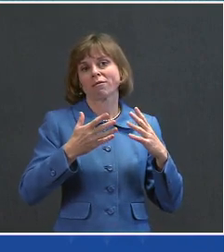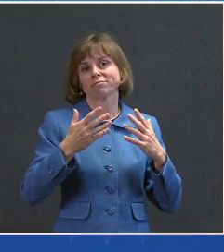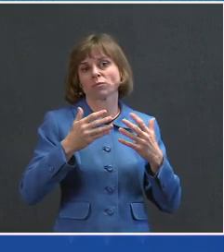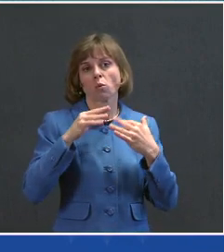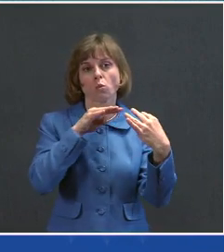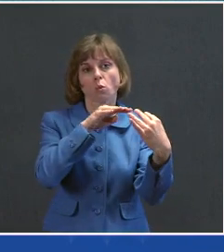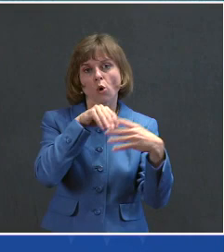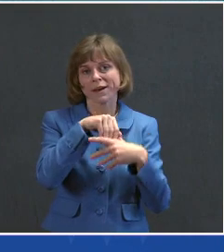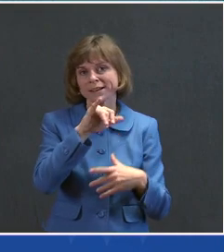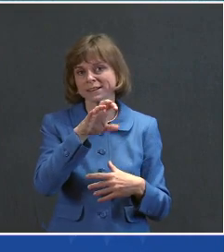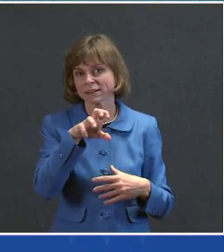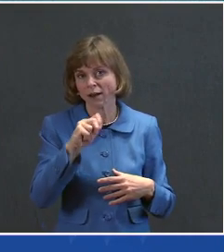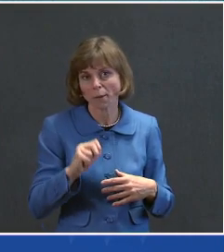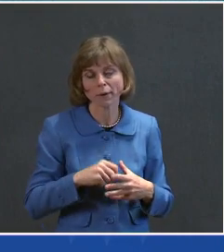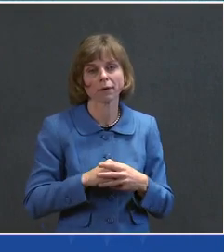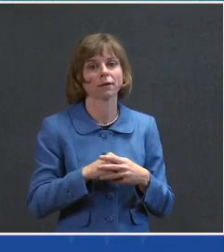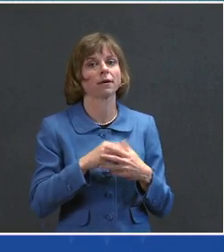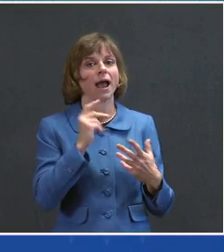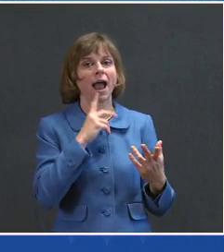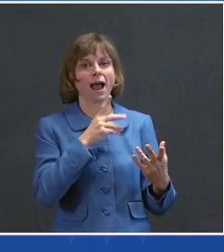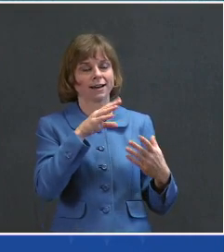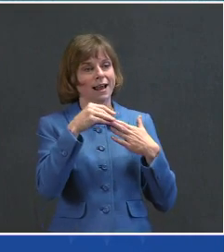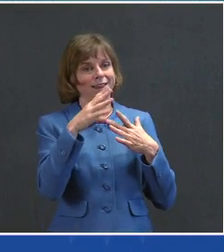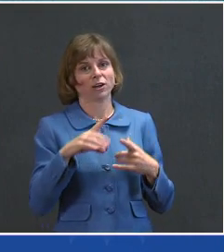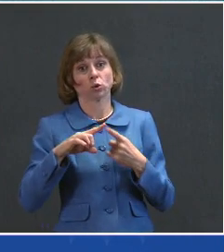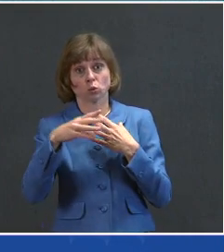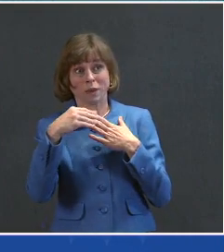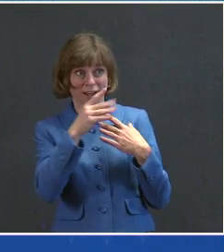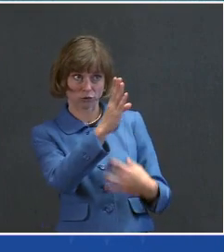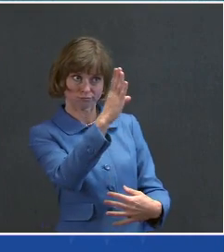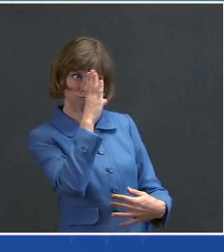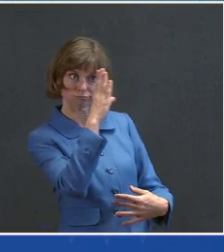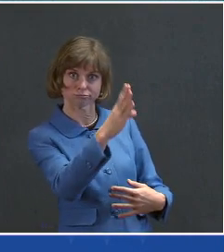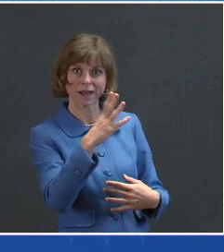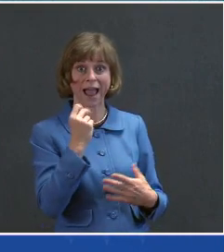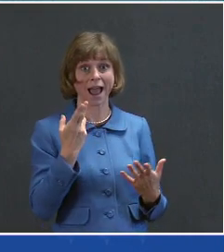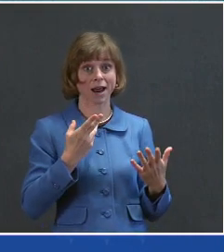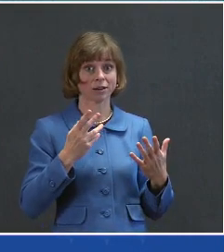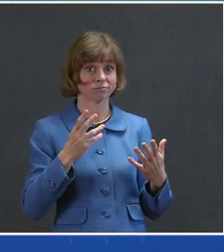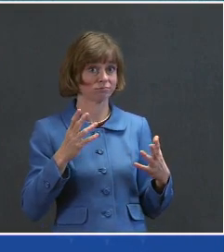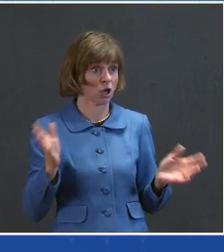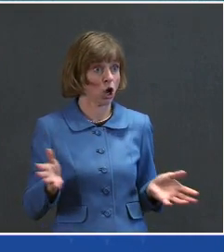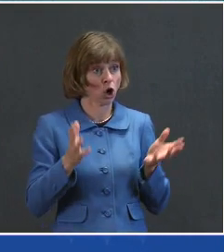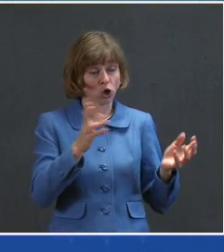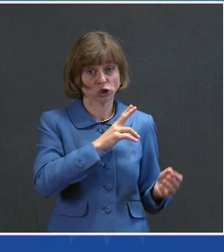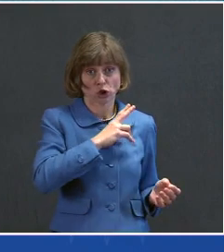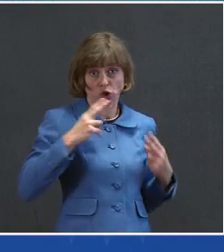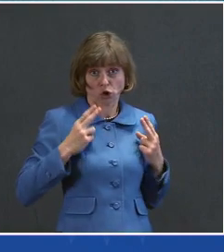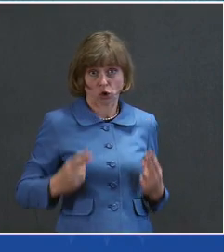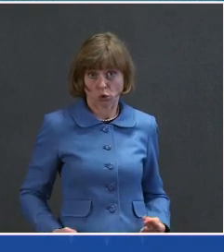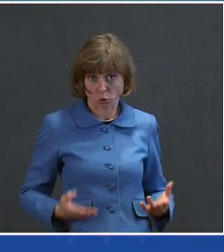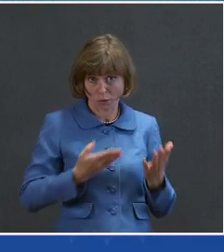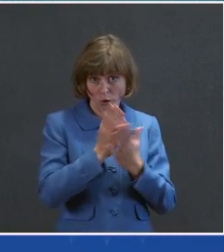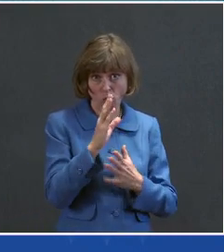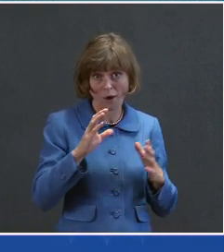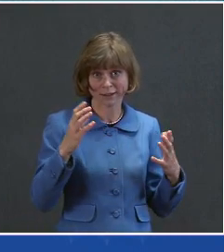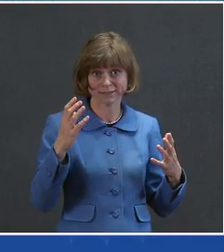and also pushing for the release of U.S. citizens and human rights activists, who were released. We also took additional steps last week,